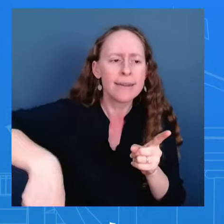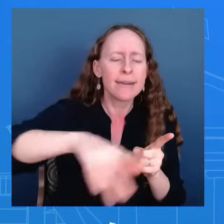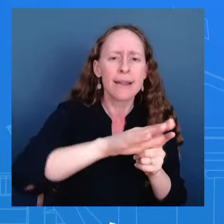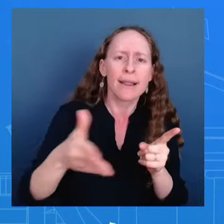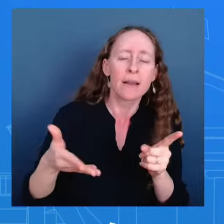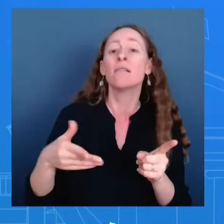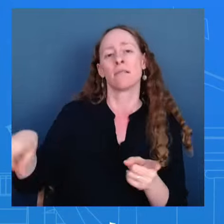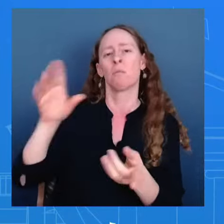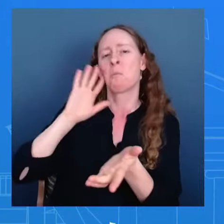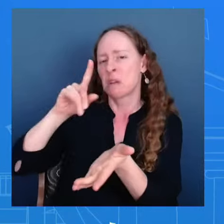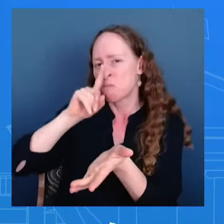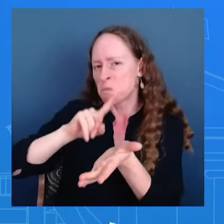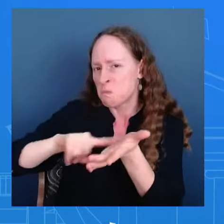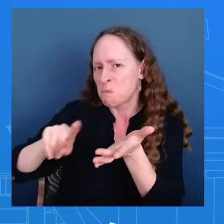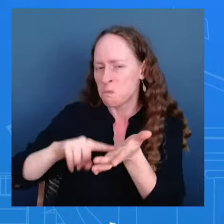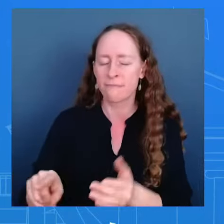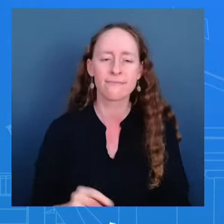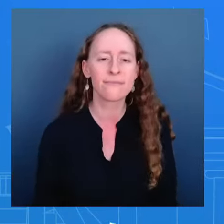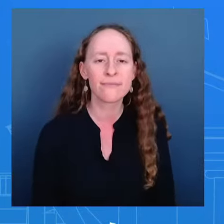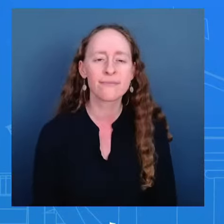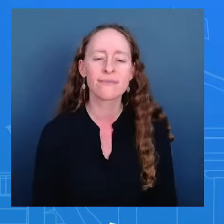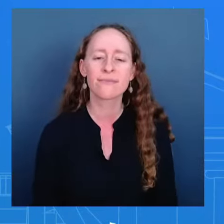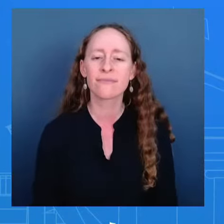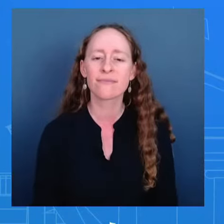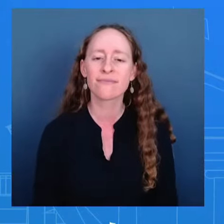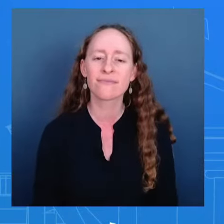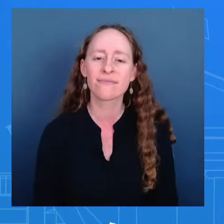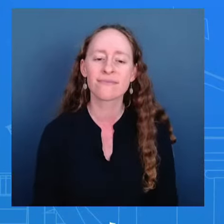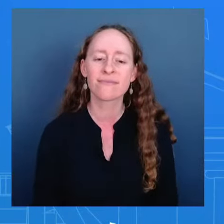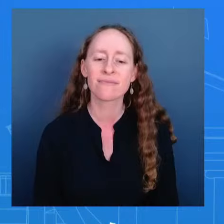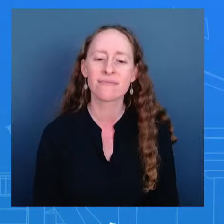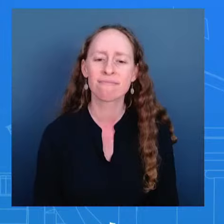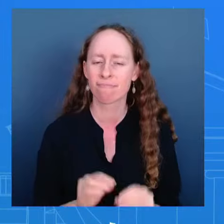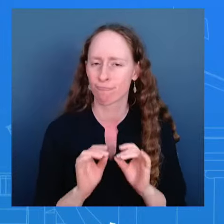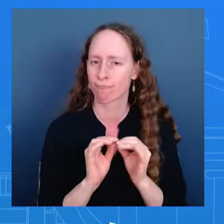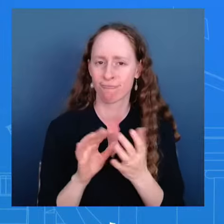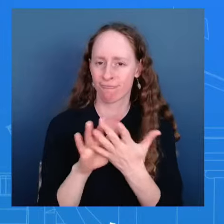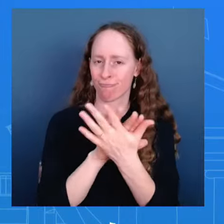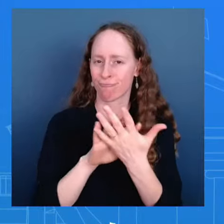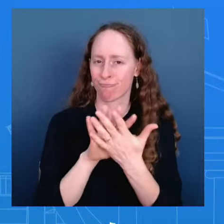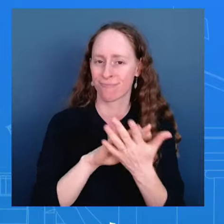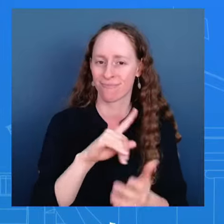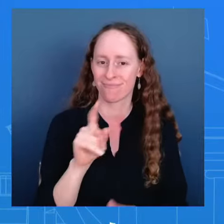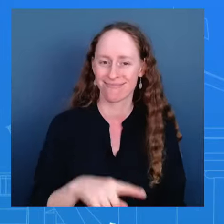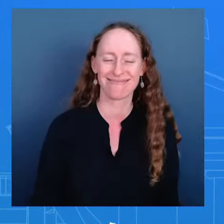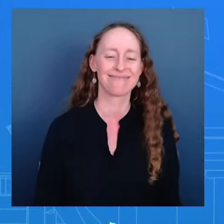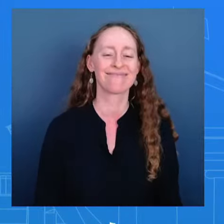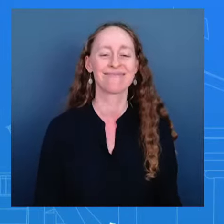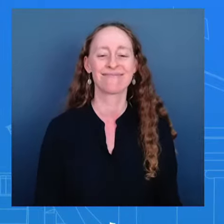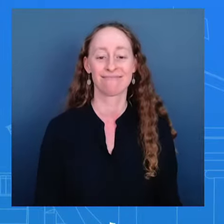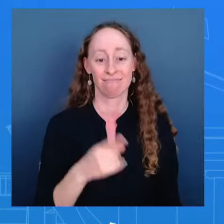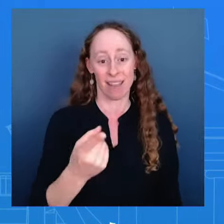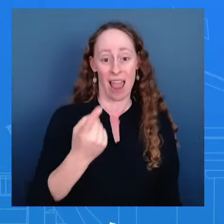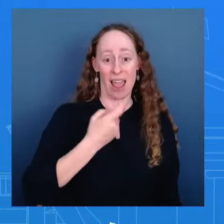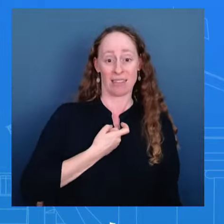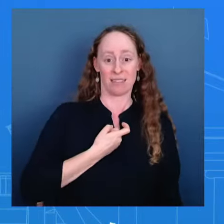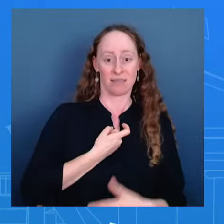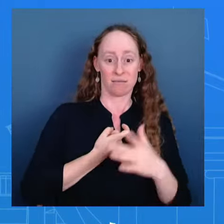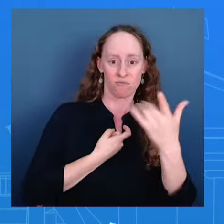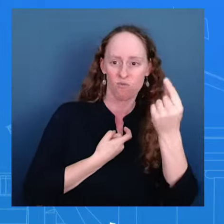if it was intended to be precise. Mr. Kirby: Again, you're asking me for information about their targeting and decisions that I can't answer. All I can do is point you to what they have said,